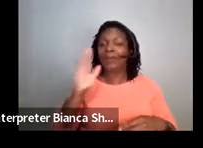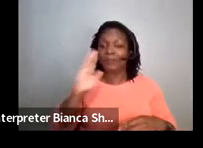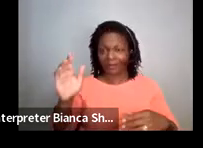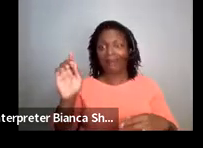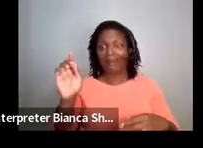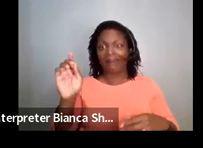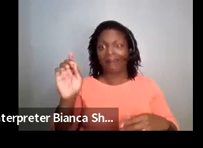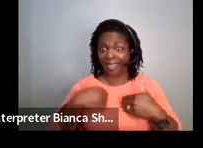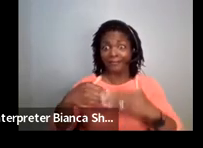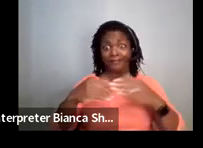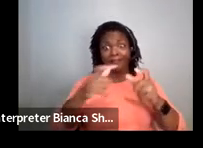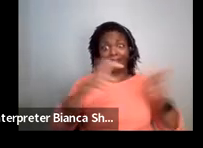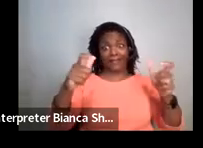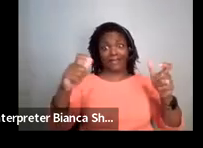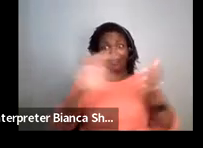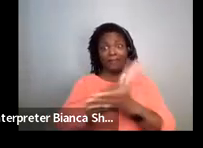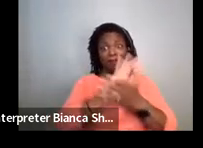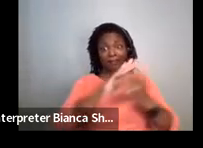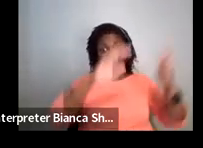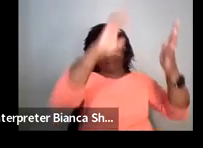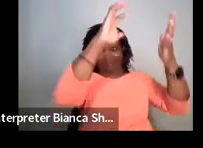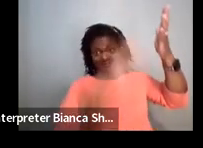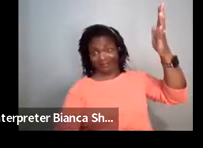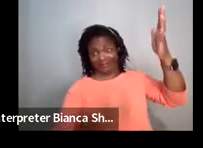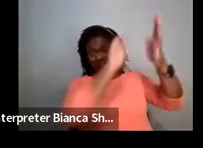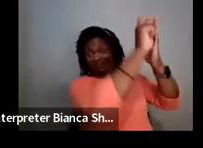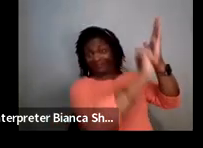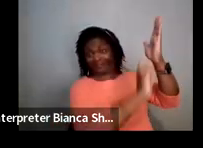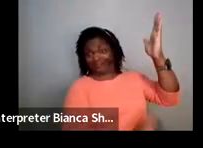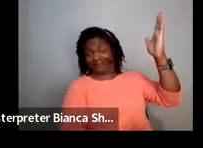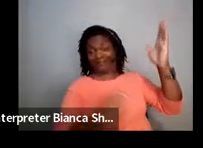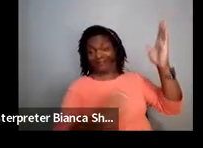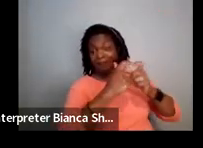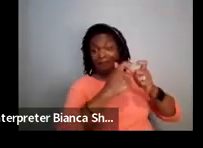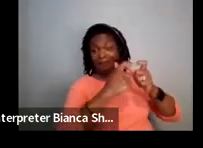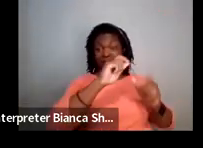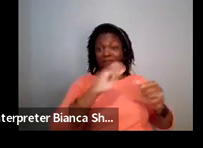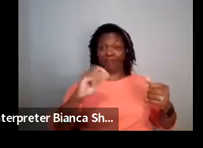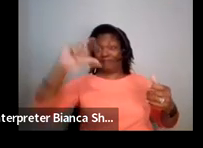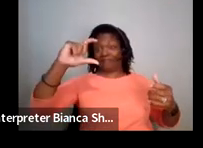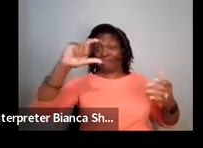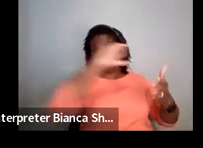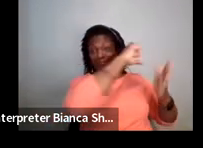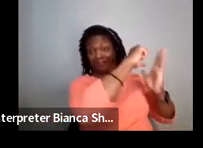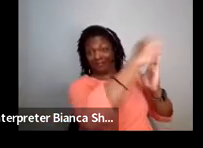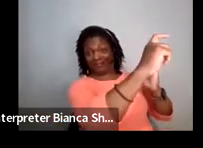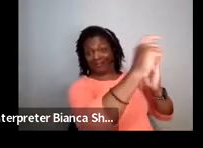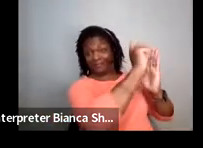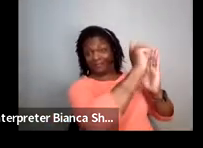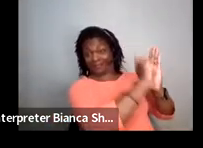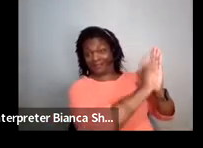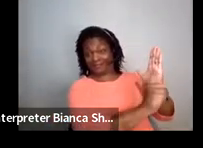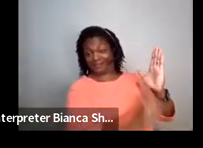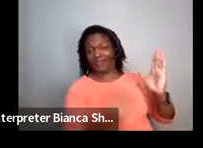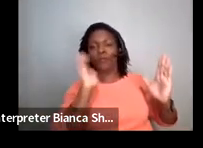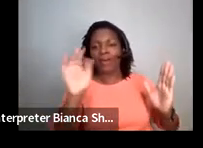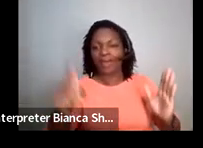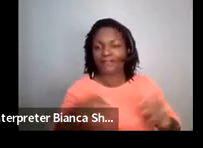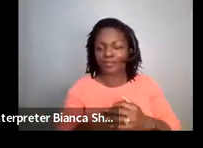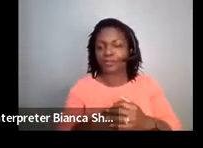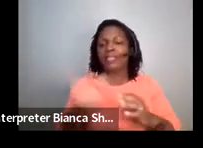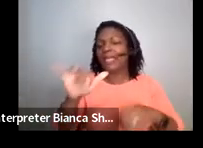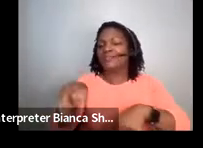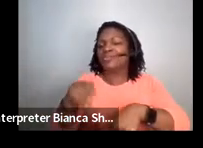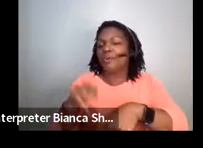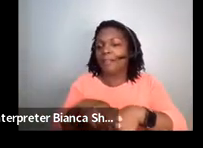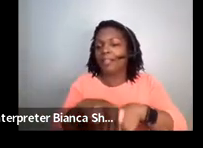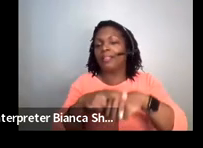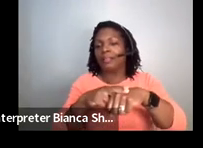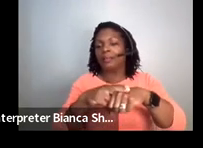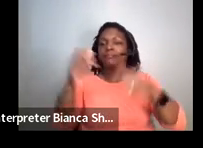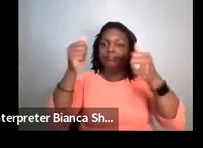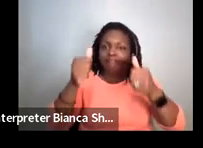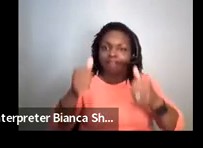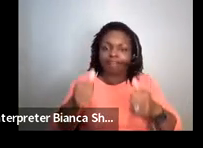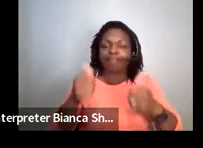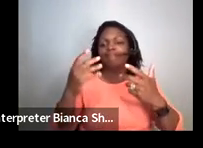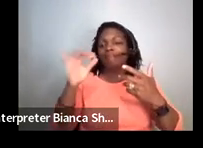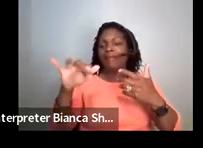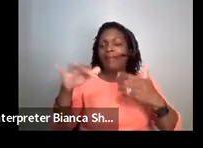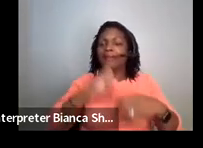Okay, So as we age, we do change and that's normal It's okay that we don't process things as quickly names that I used to have all my life.